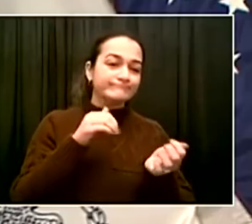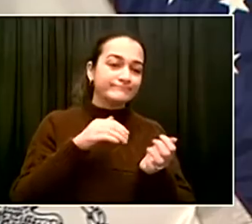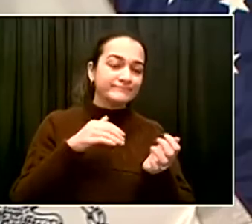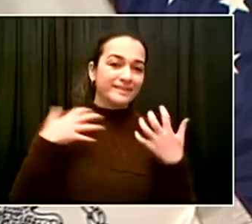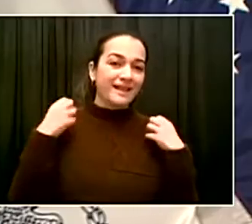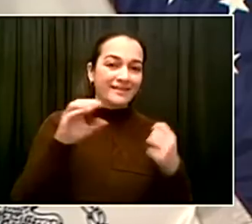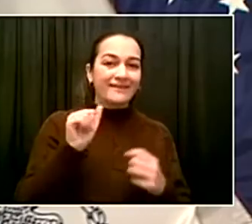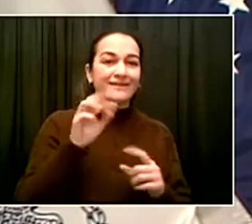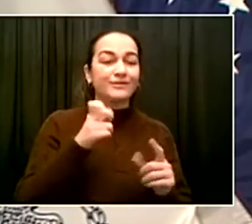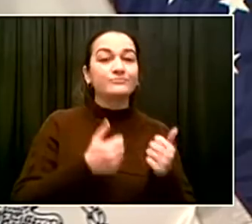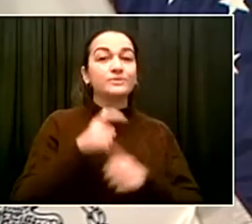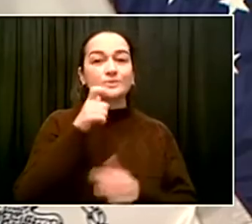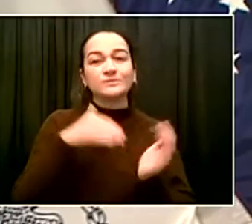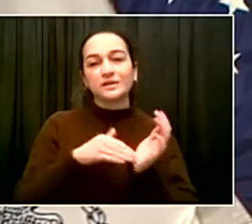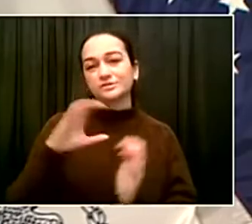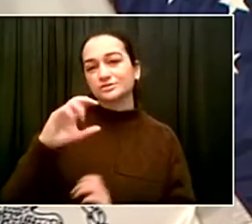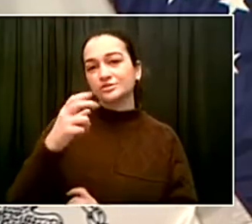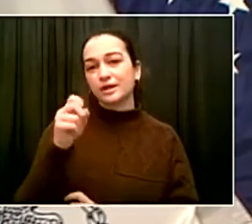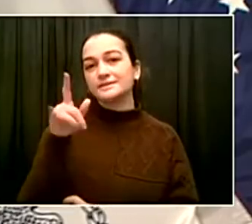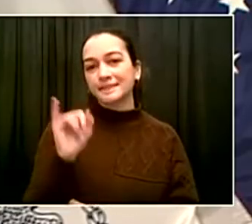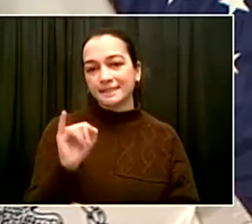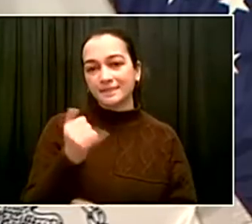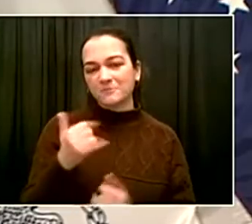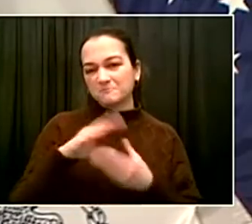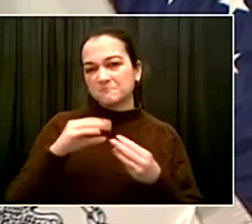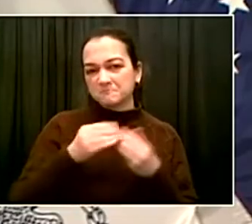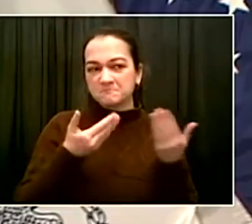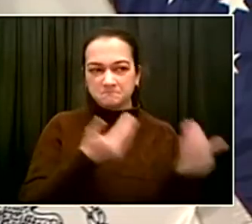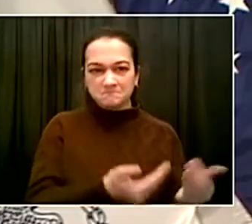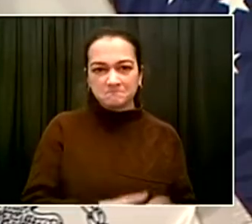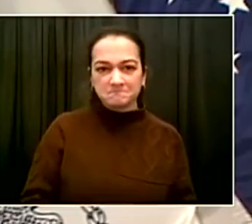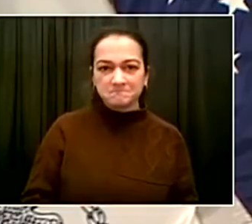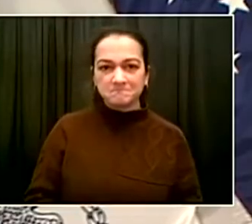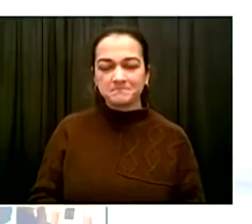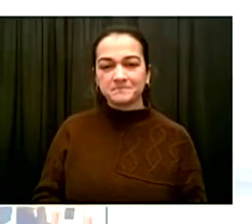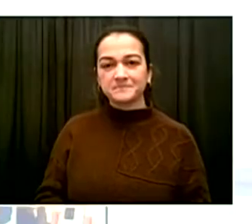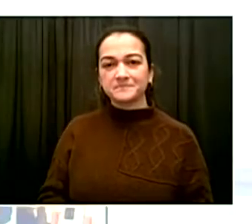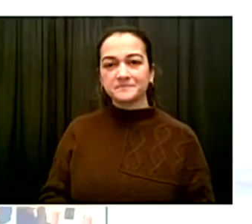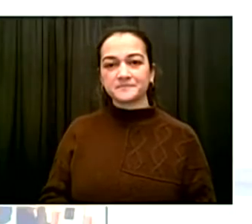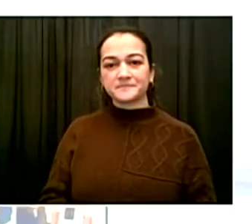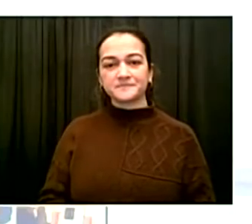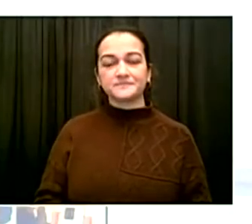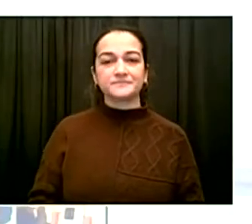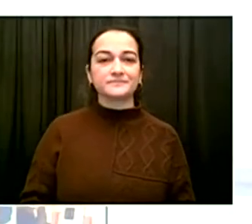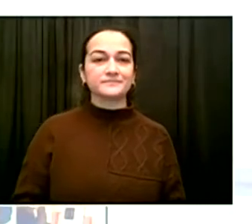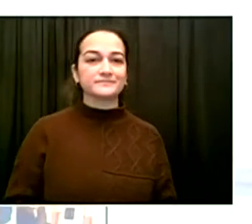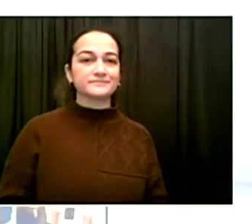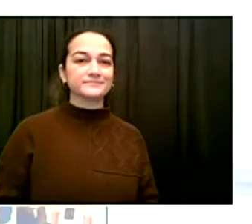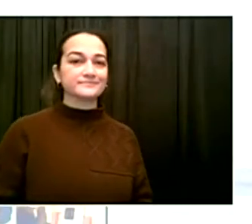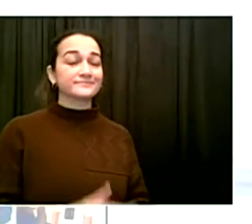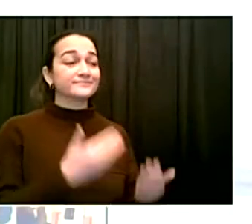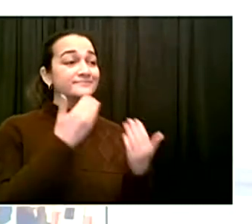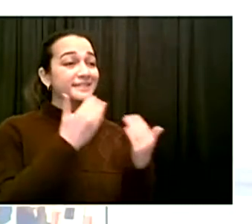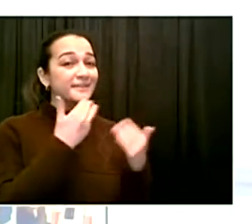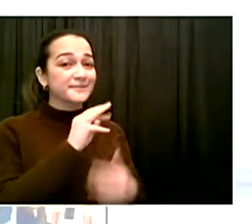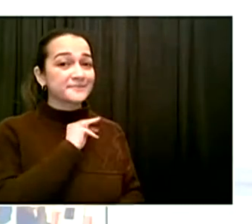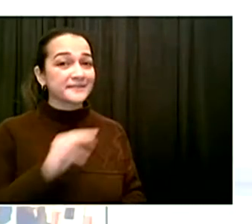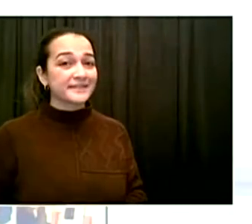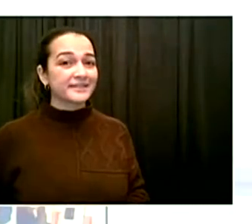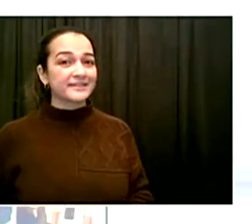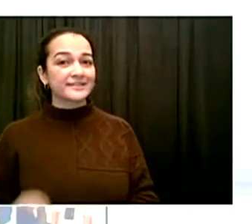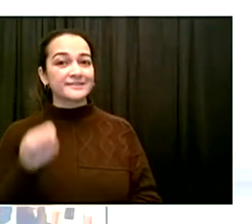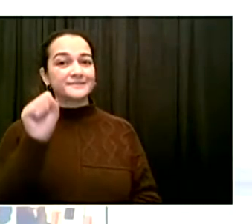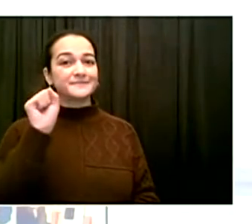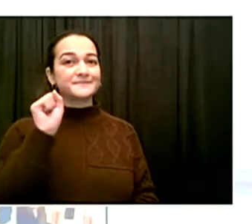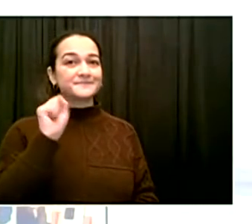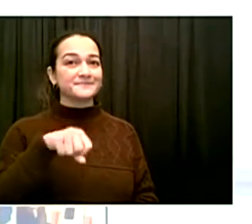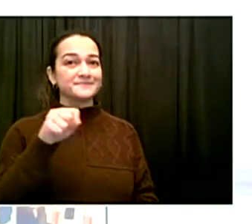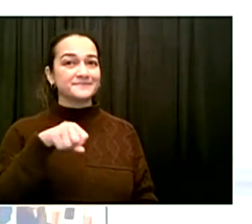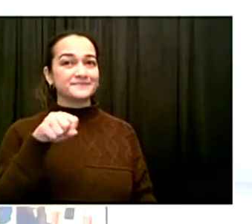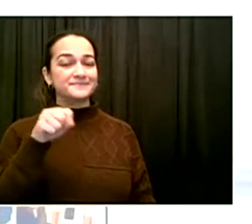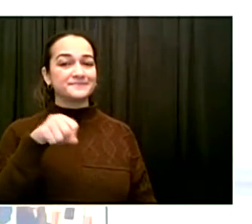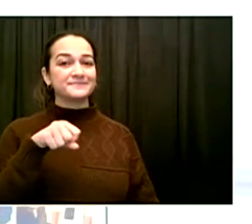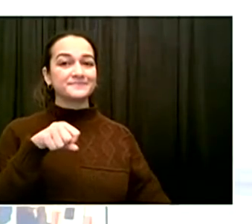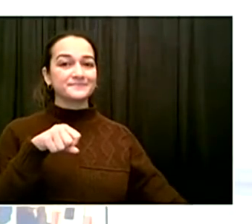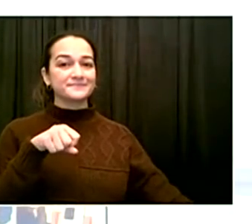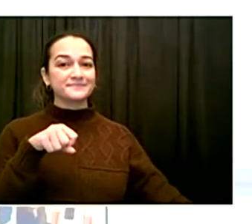COMMISSIONER, DAVE CHOKSHI.